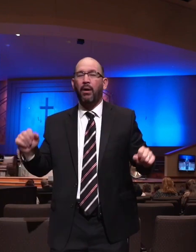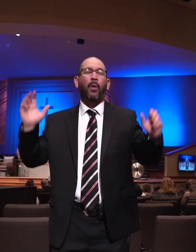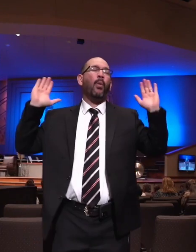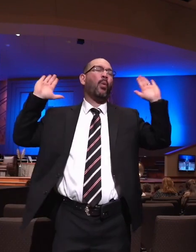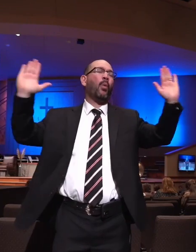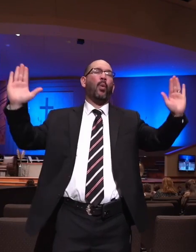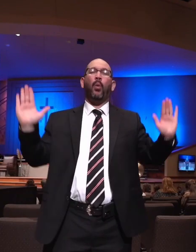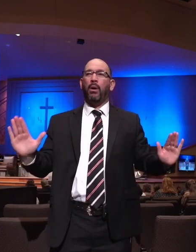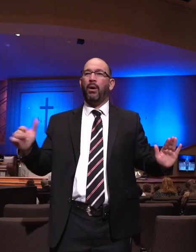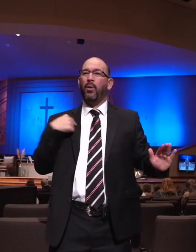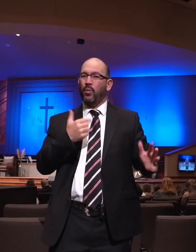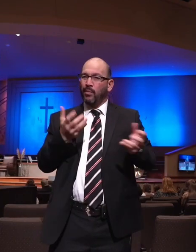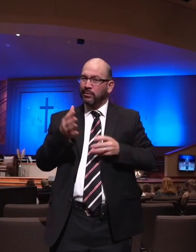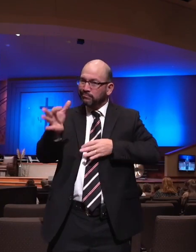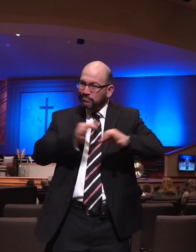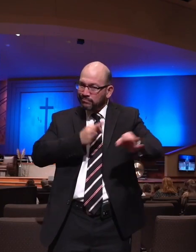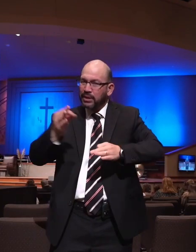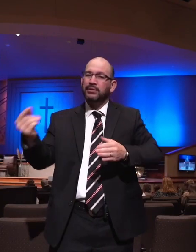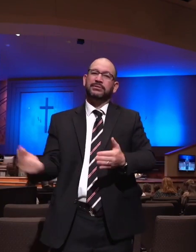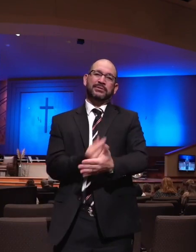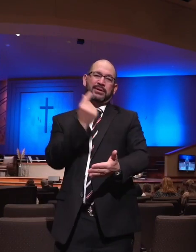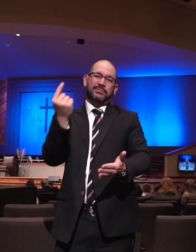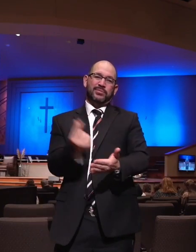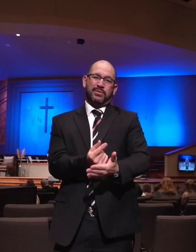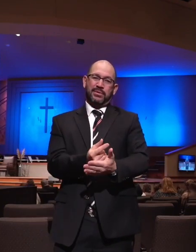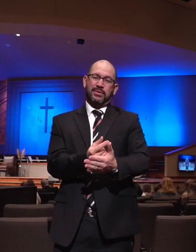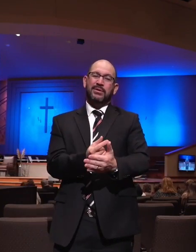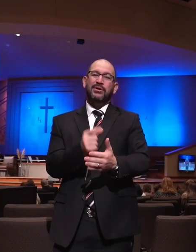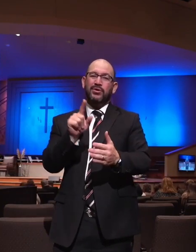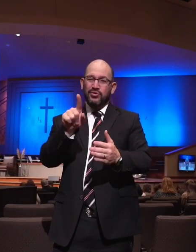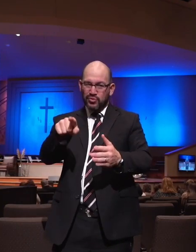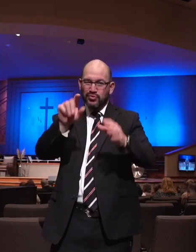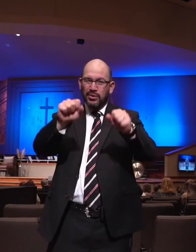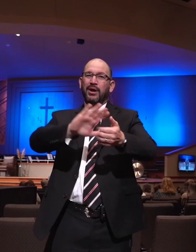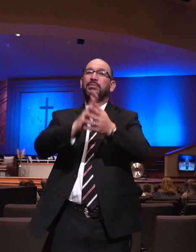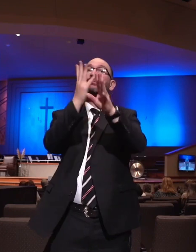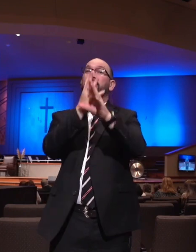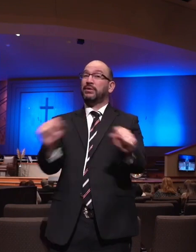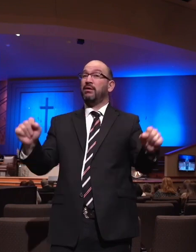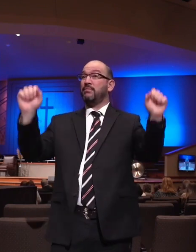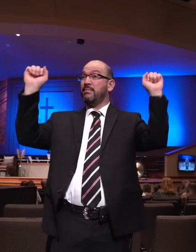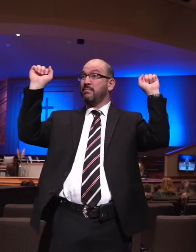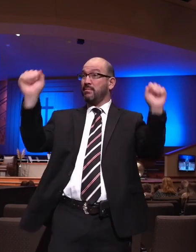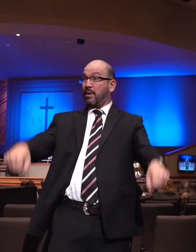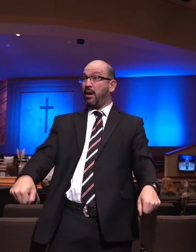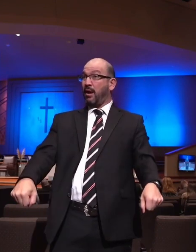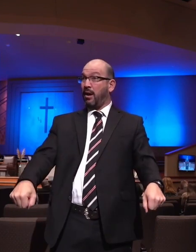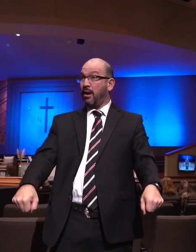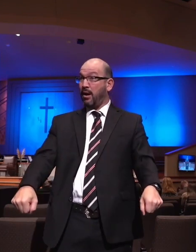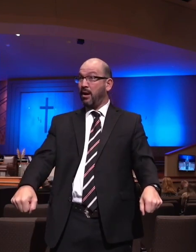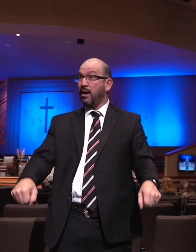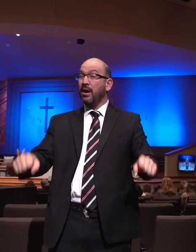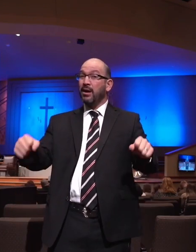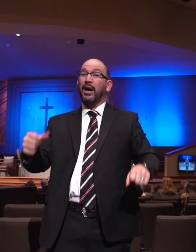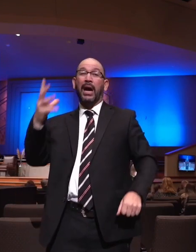because we'd like to tell you the greatest news of all that Jesus Christ could be your Savior tonight and you could be healed not from leprosy but you